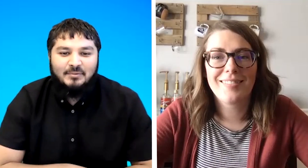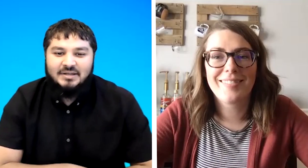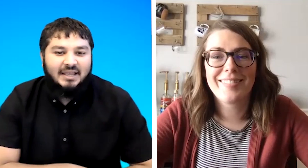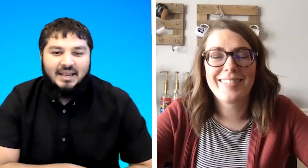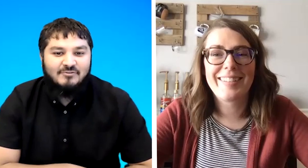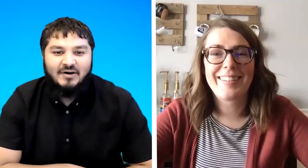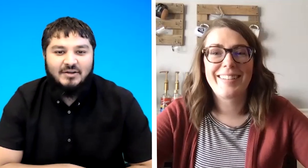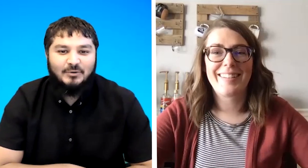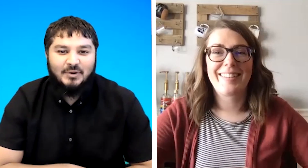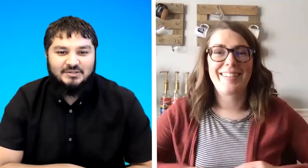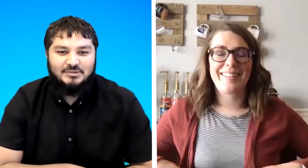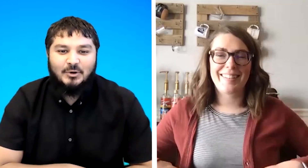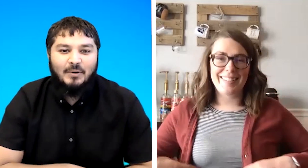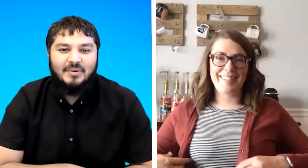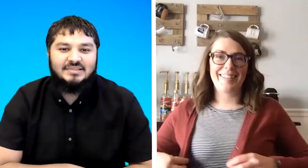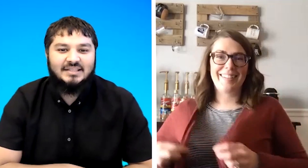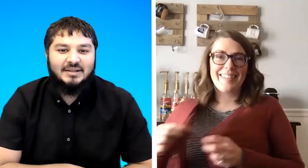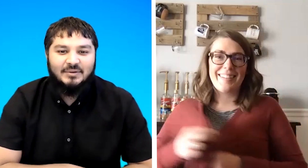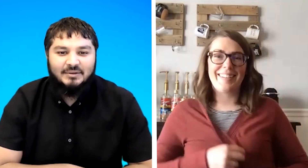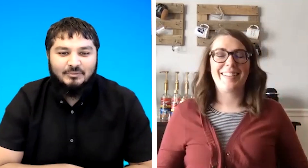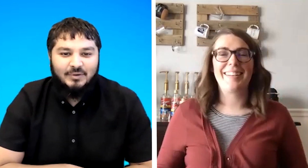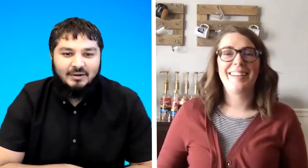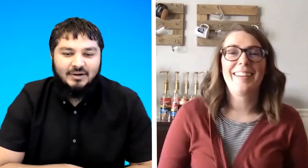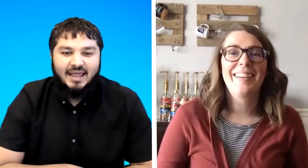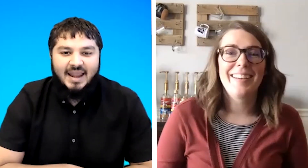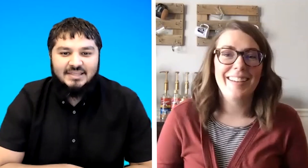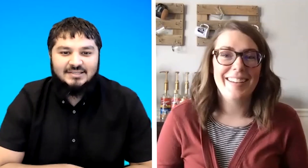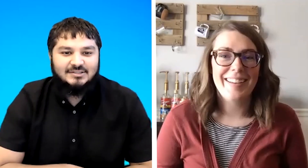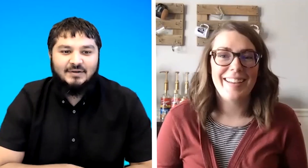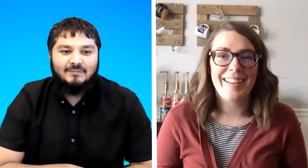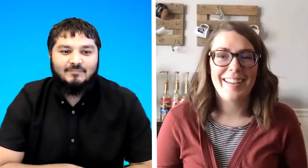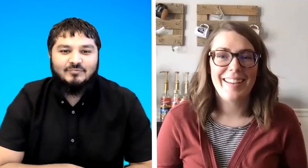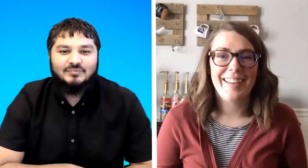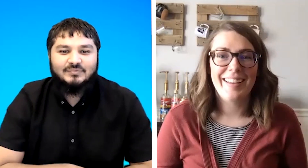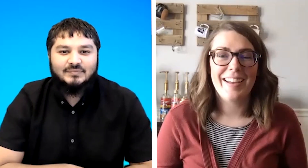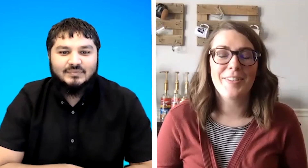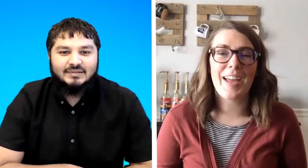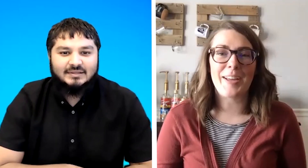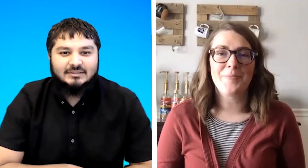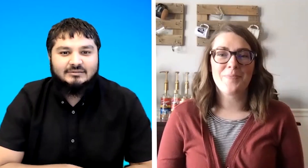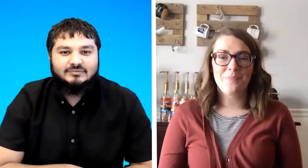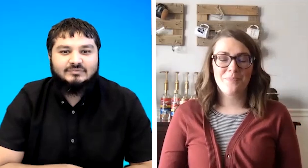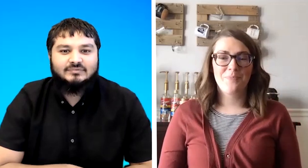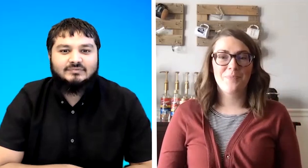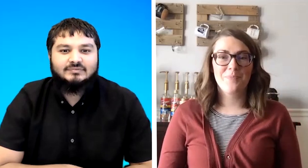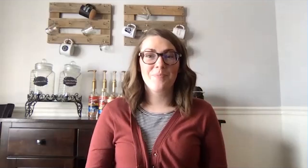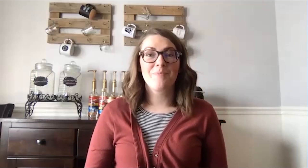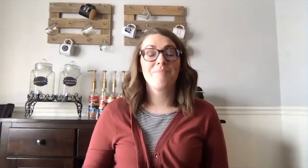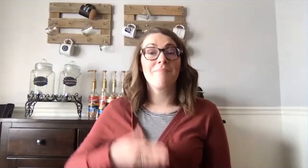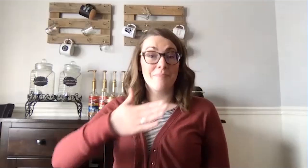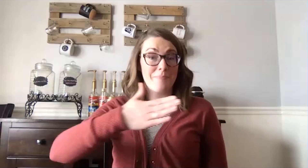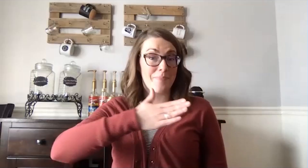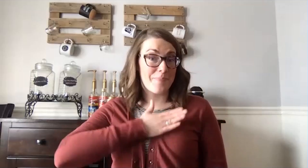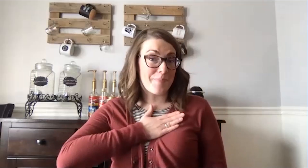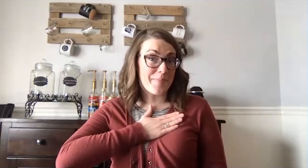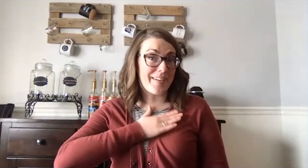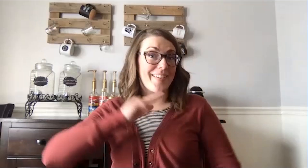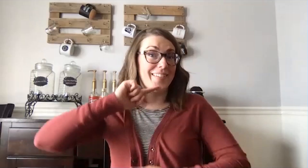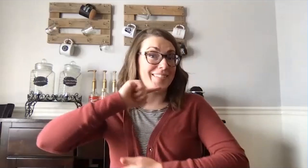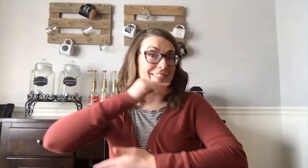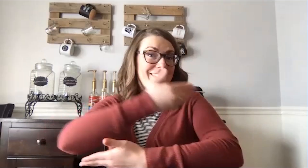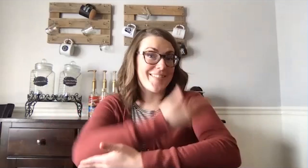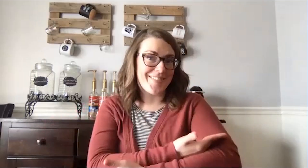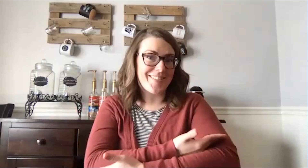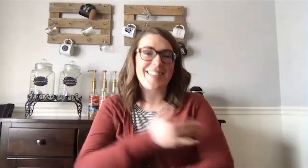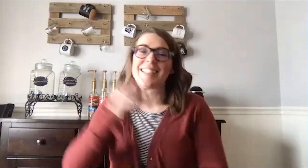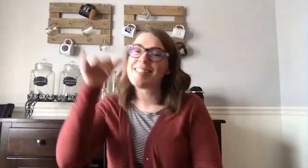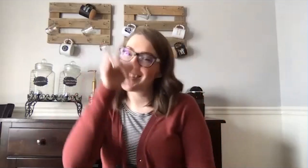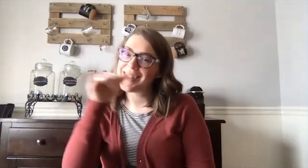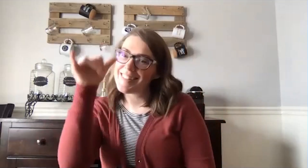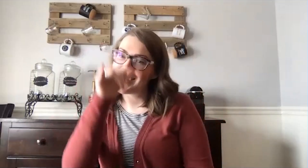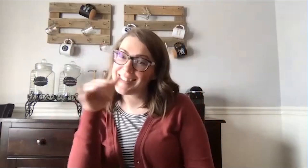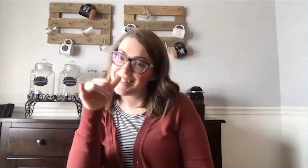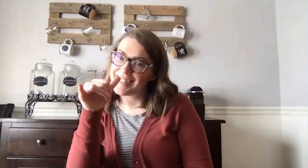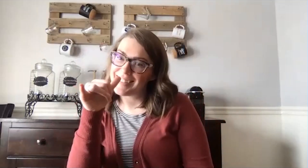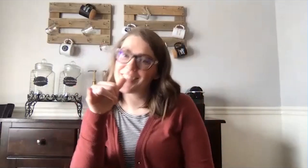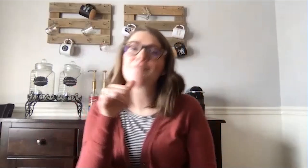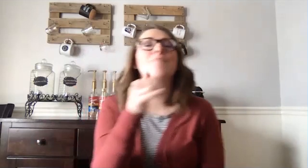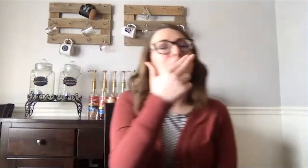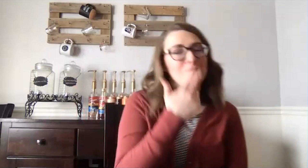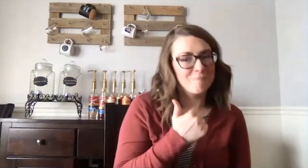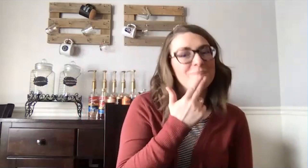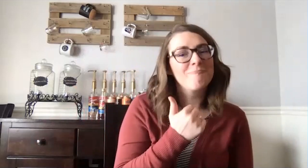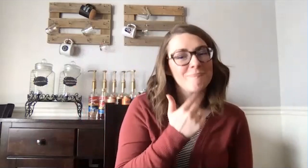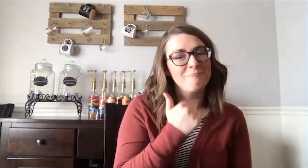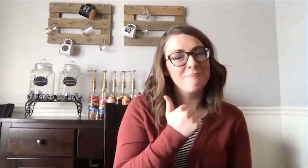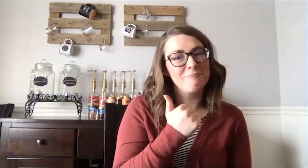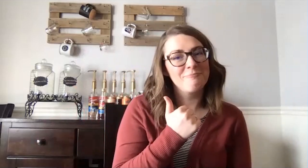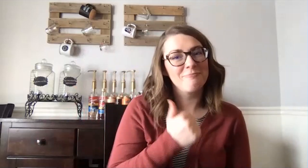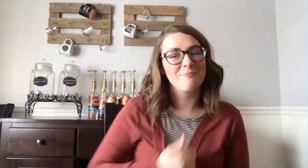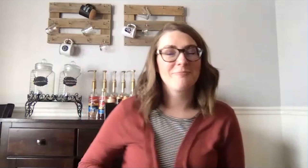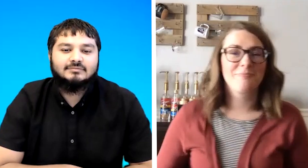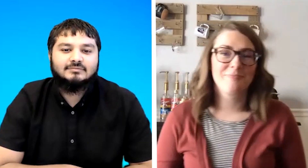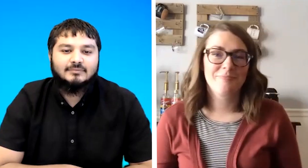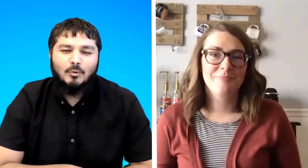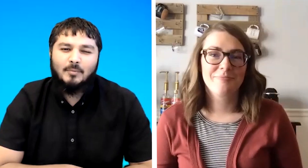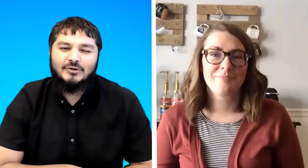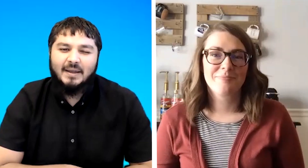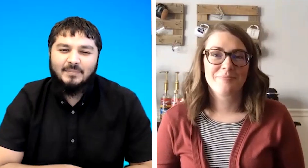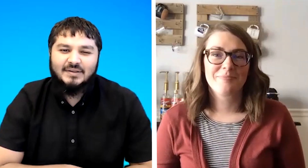we take any final questions or comments and then we'll end the session okay one more time please